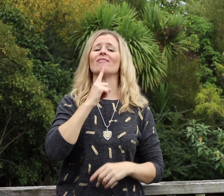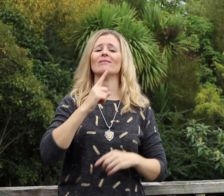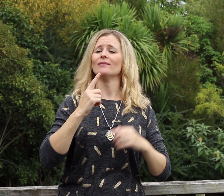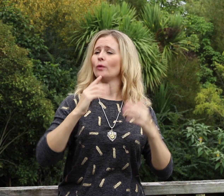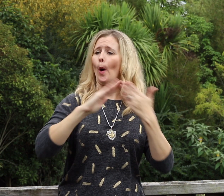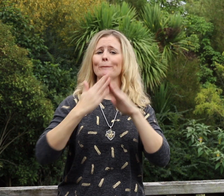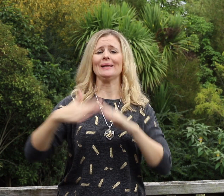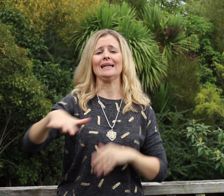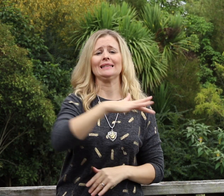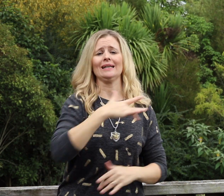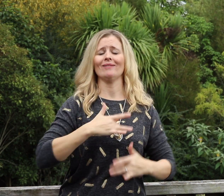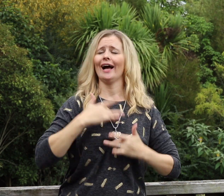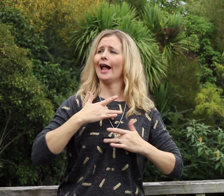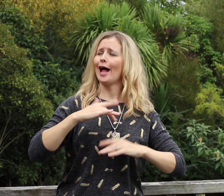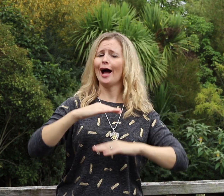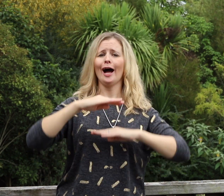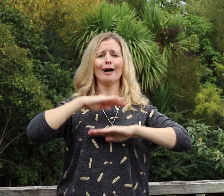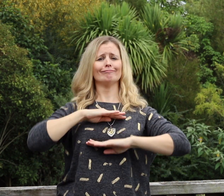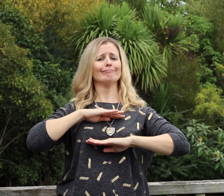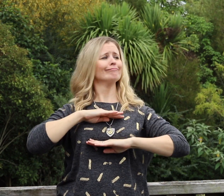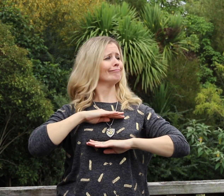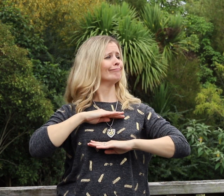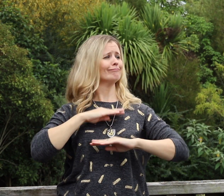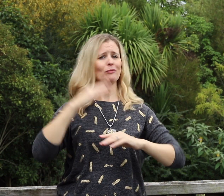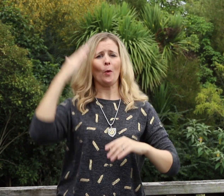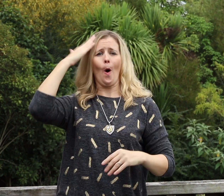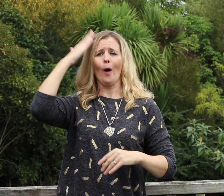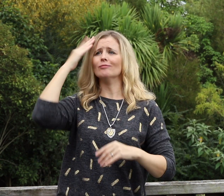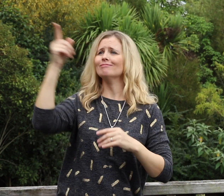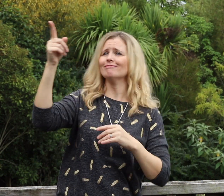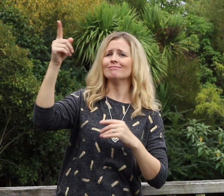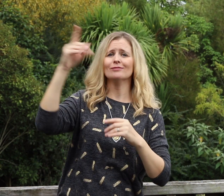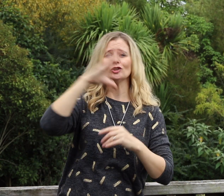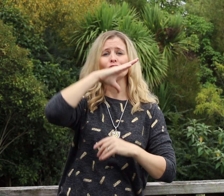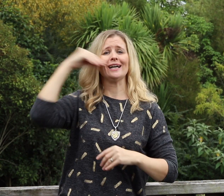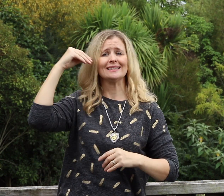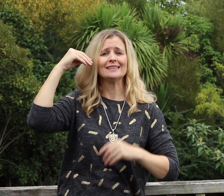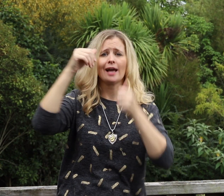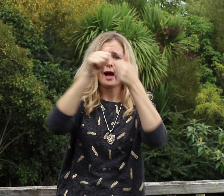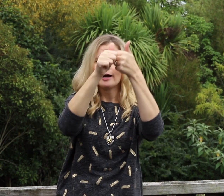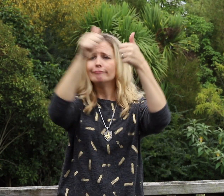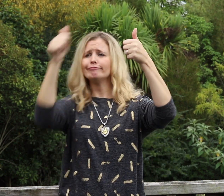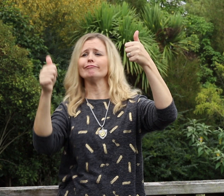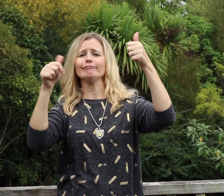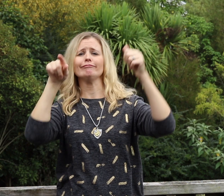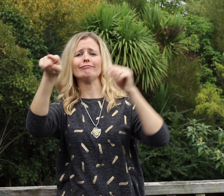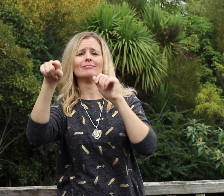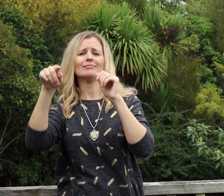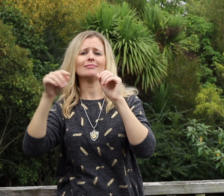continue to provide information that is clear and easy to follow.